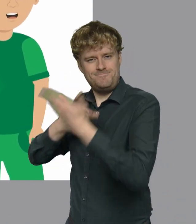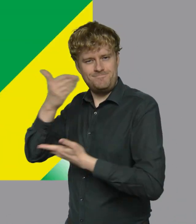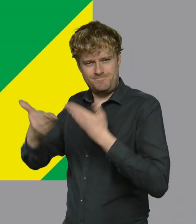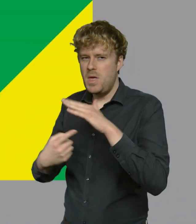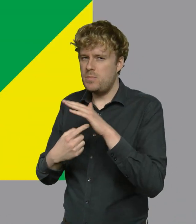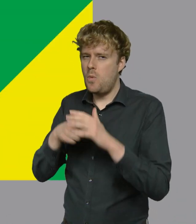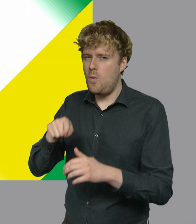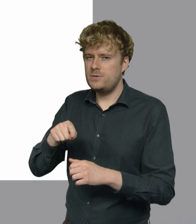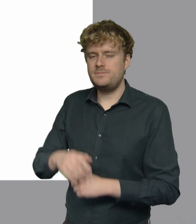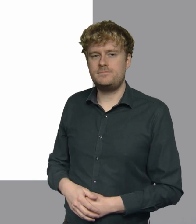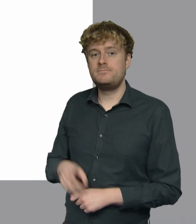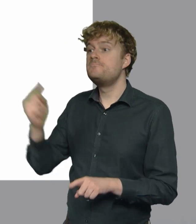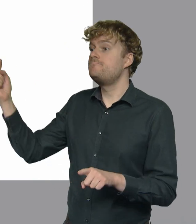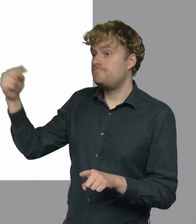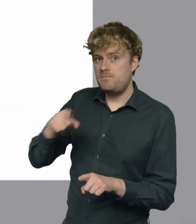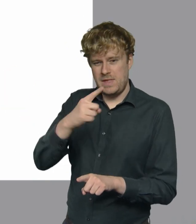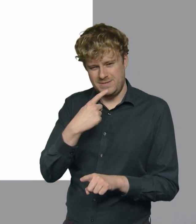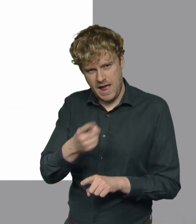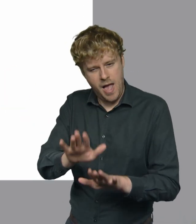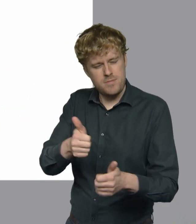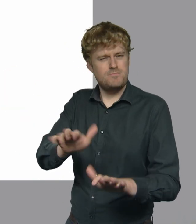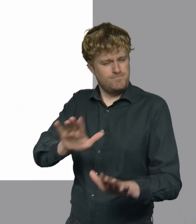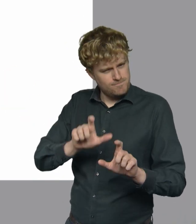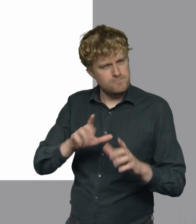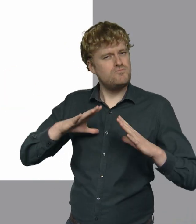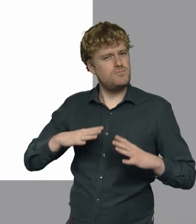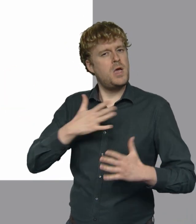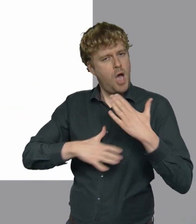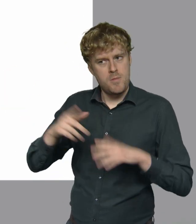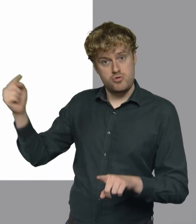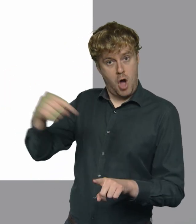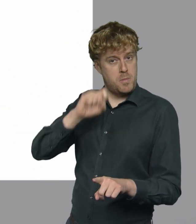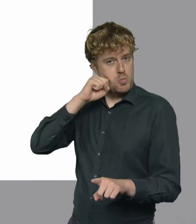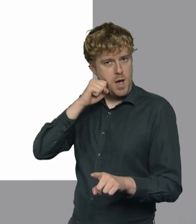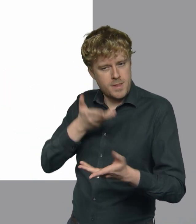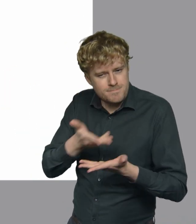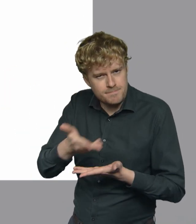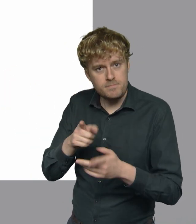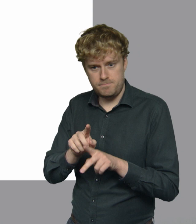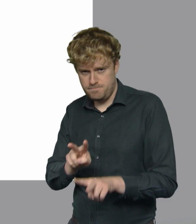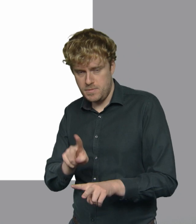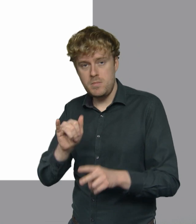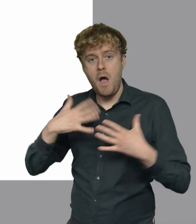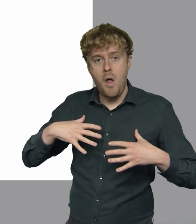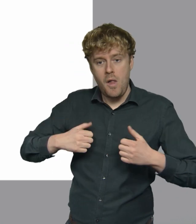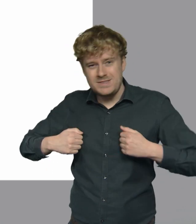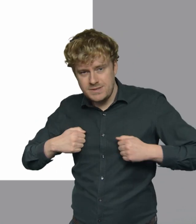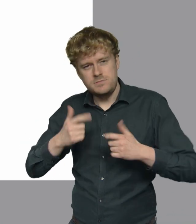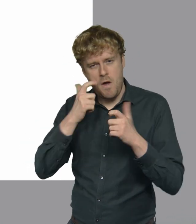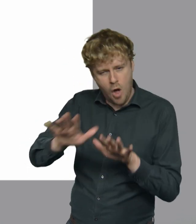Offer plenty of reassurance the casualty and tell them that help is on its way. Monitor their condition and loosen any tight clothing.